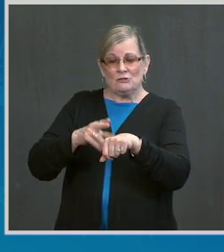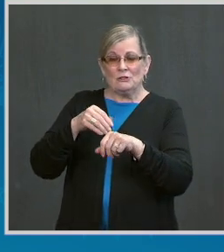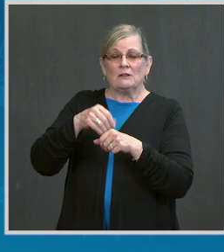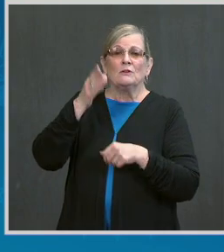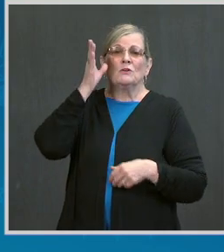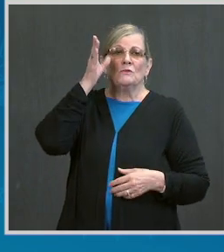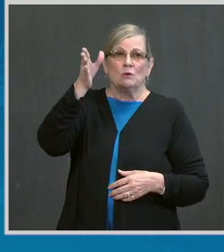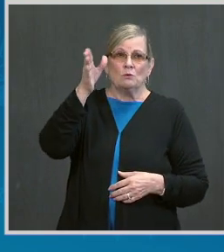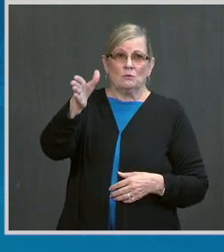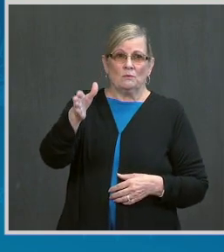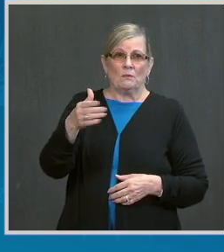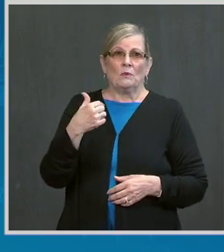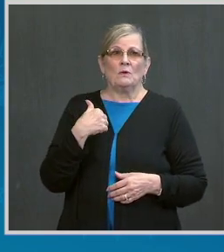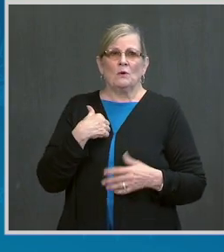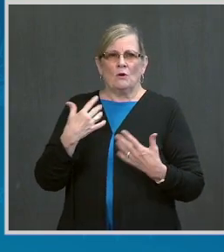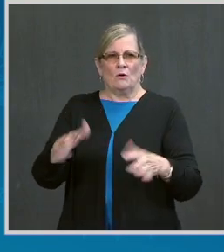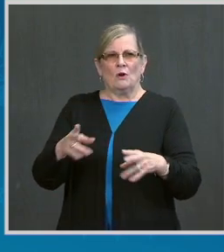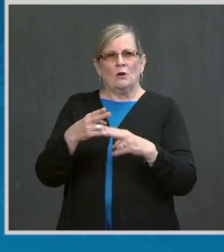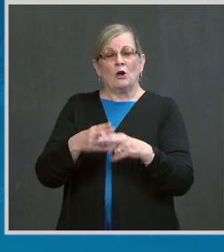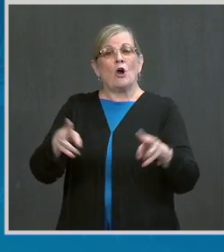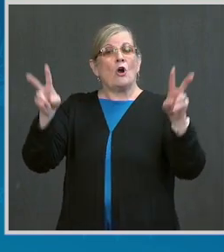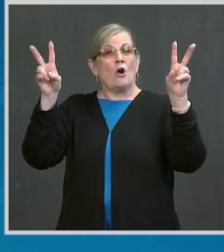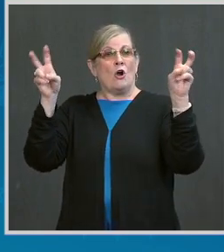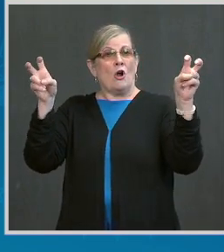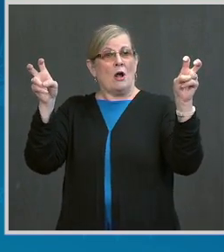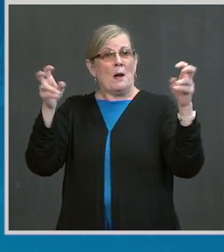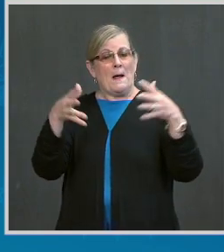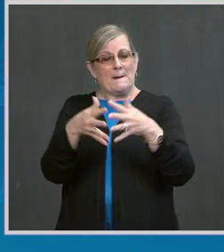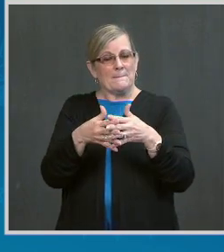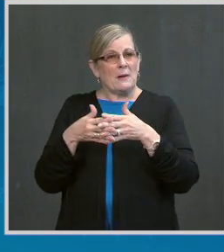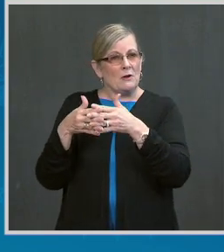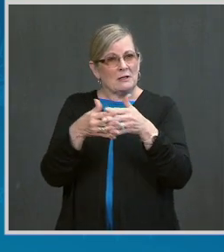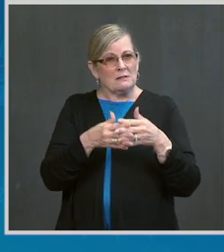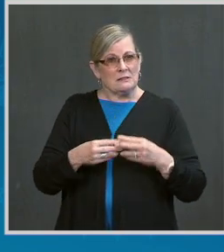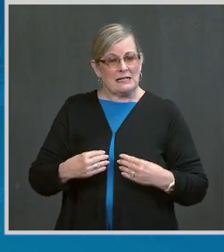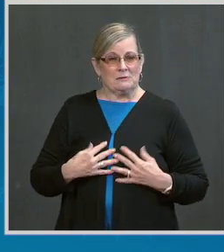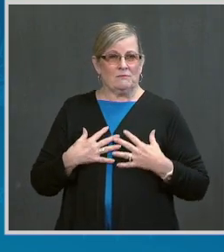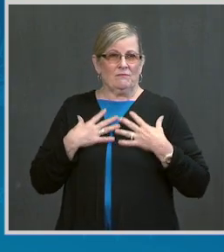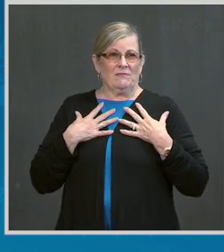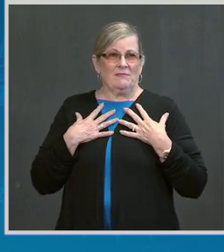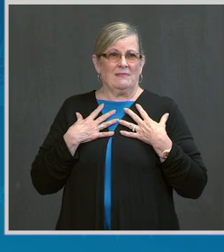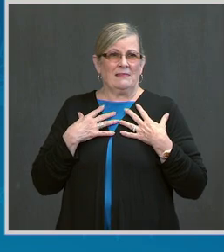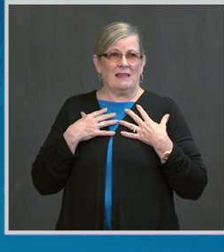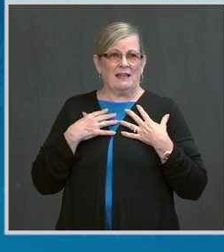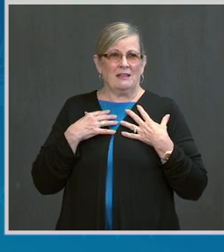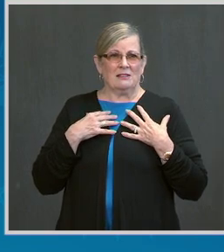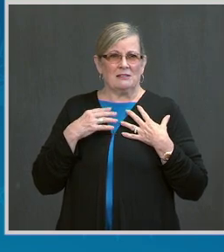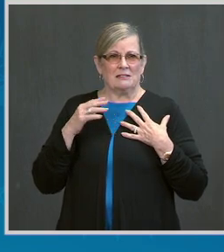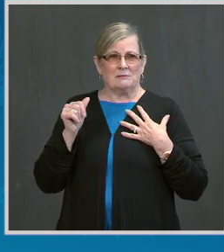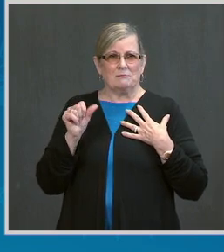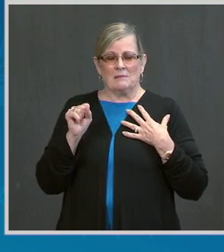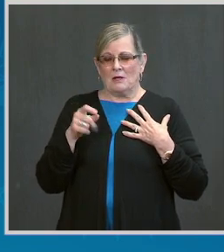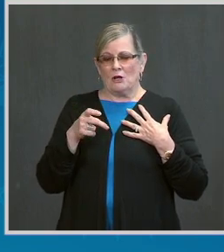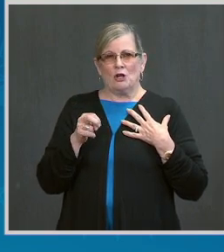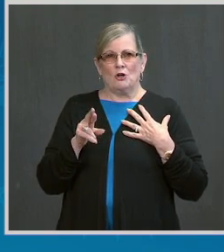it is the ability to see what can be unburdened by what has been.